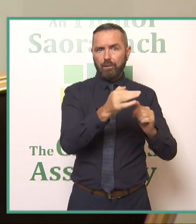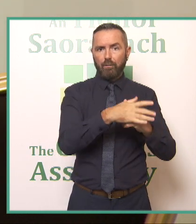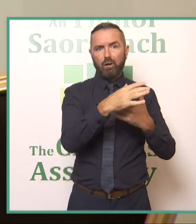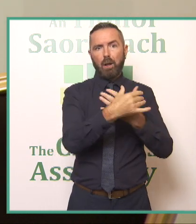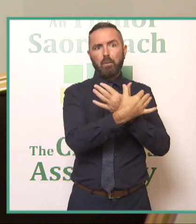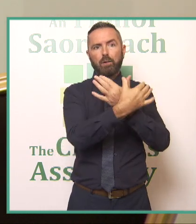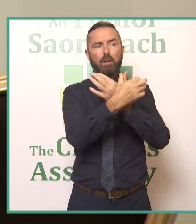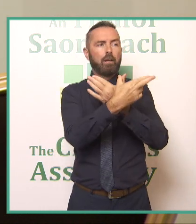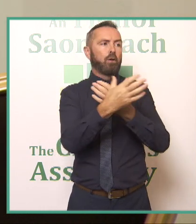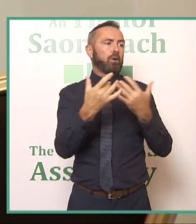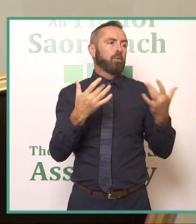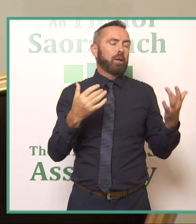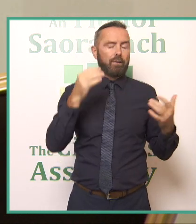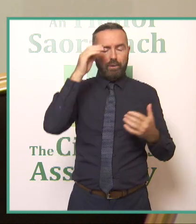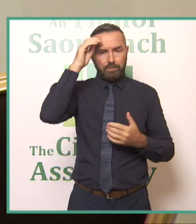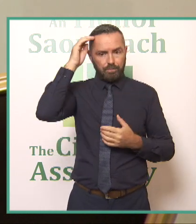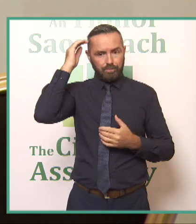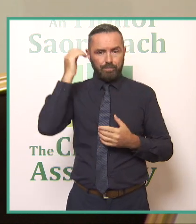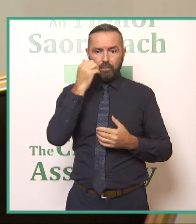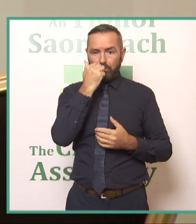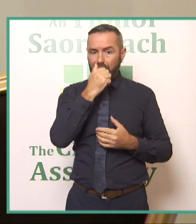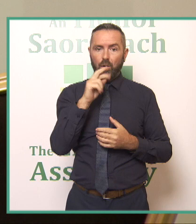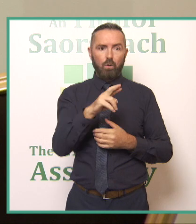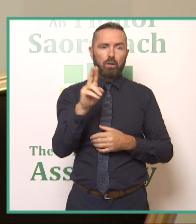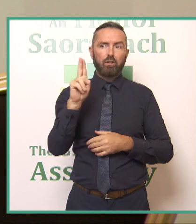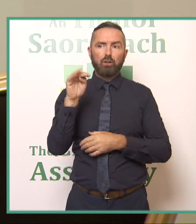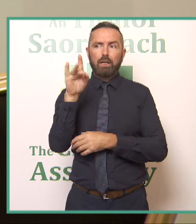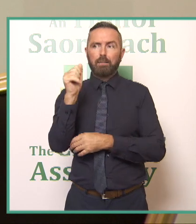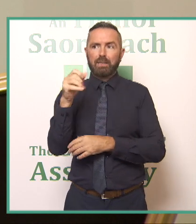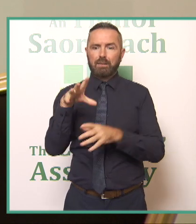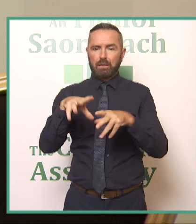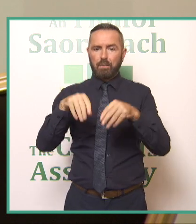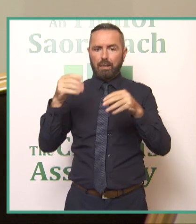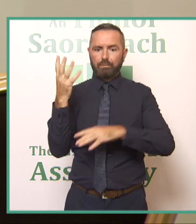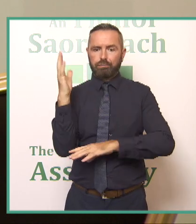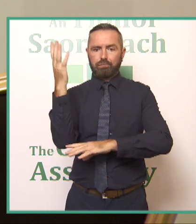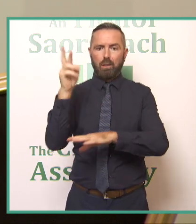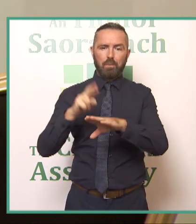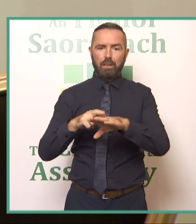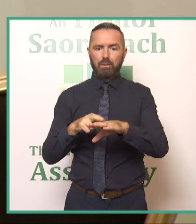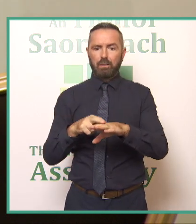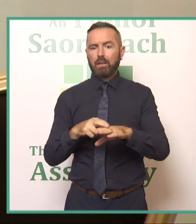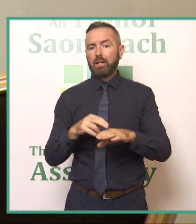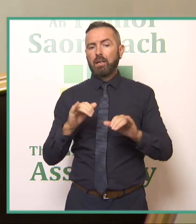or that or that moth or our eucalyst eucalyptus plantations a little bit better we might as well